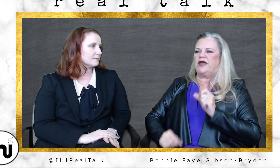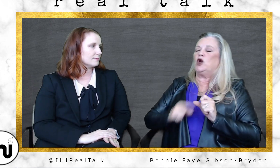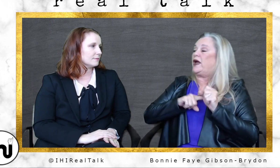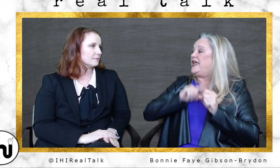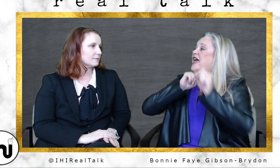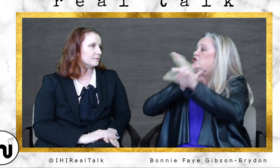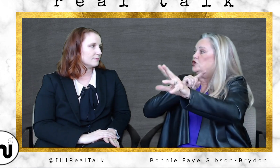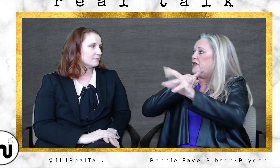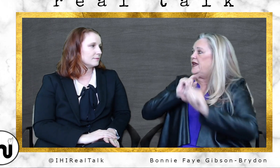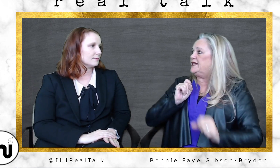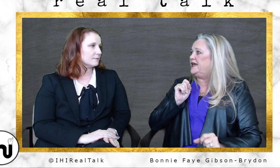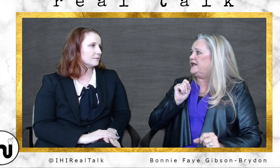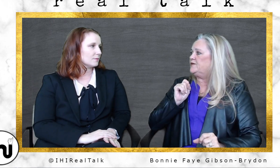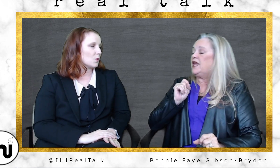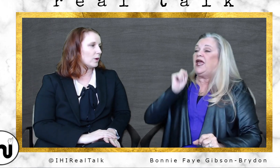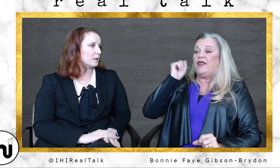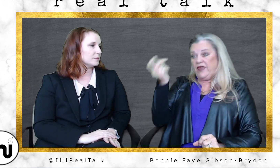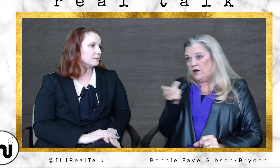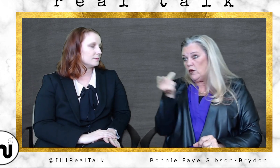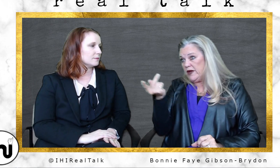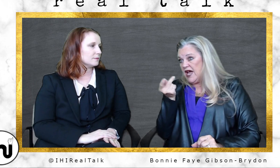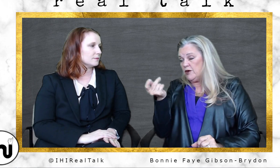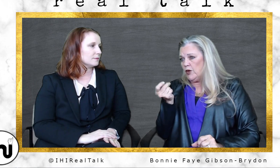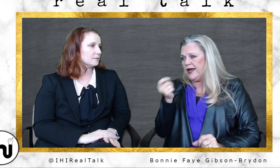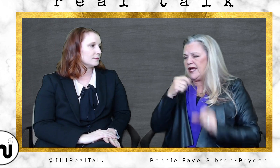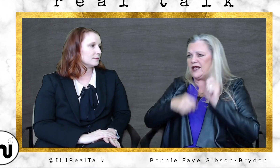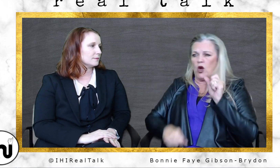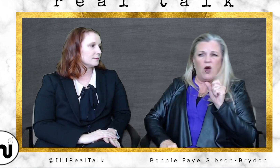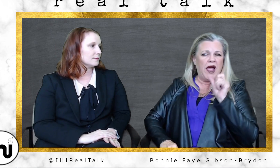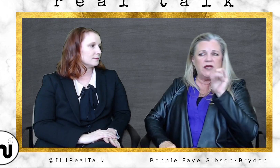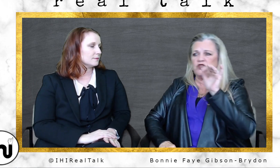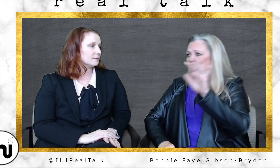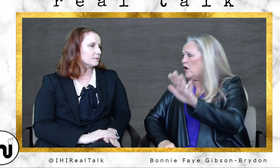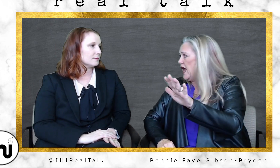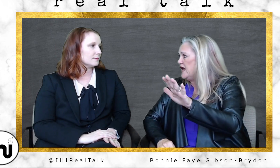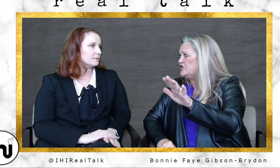I can't do that again, and then when we have a break, I go, "I am sorry. I just